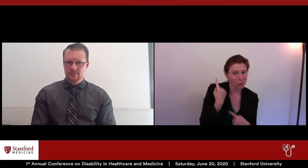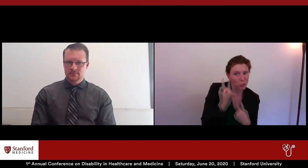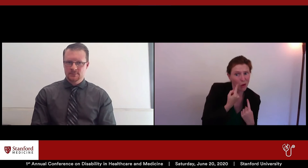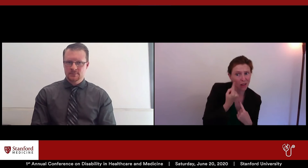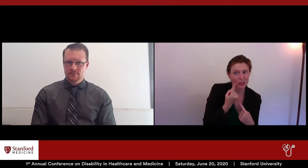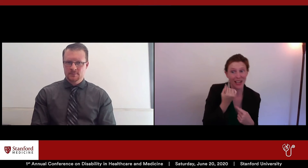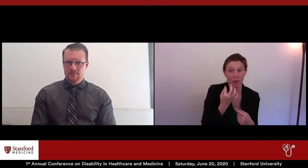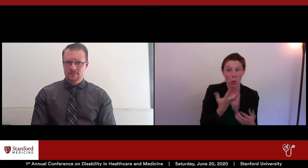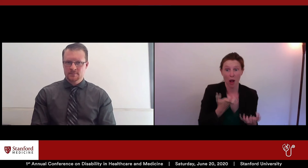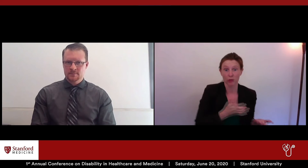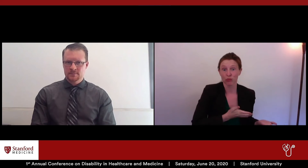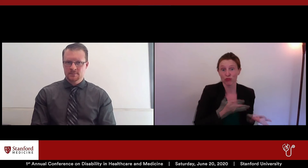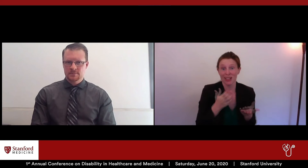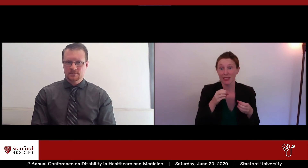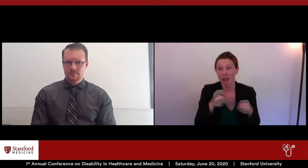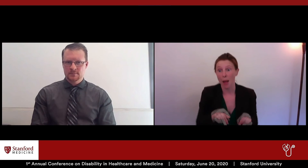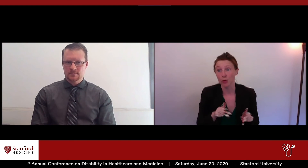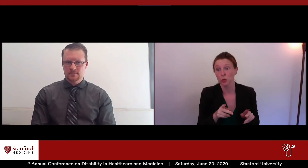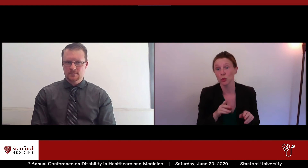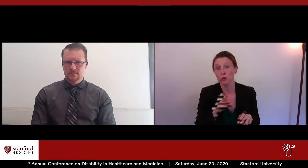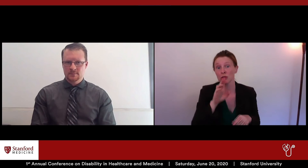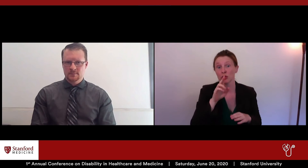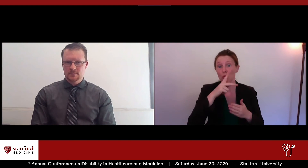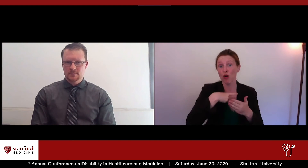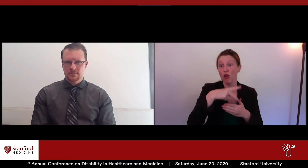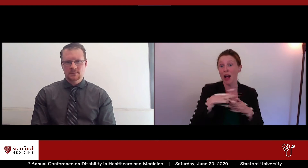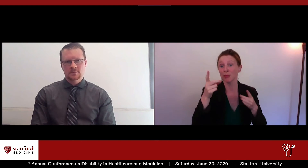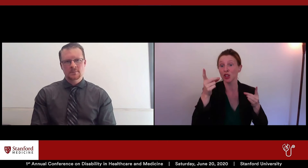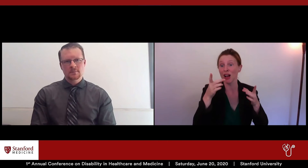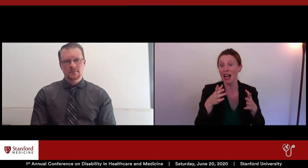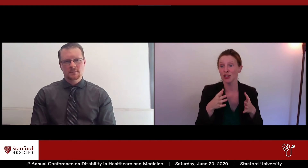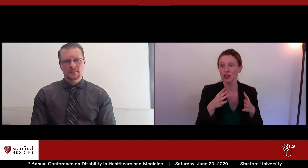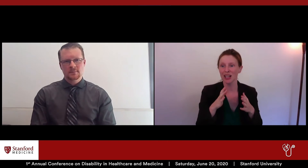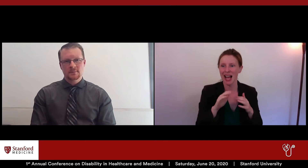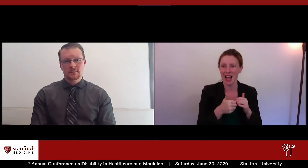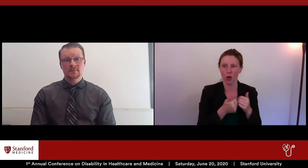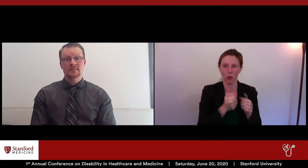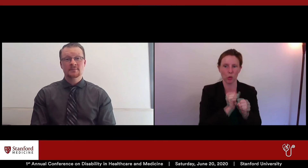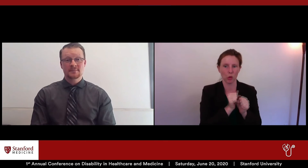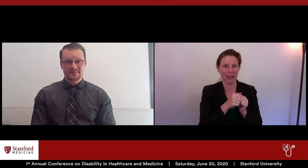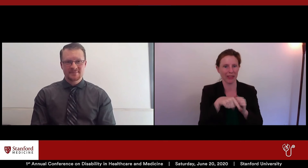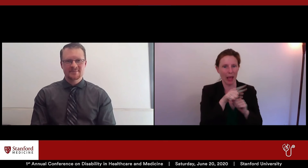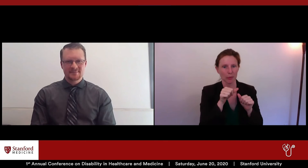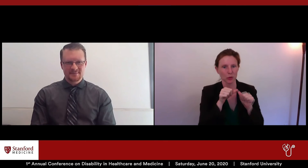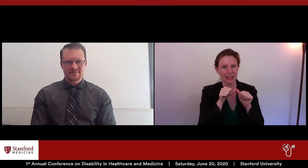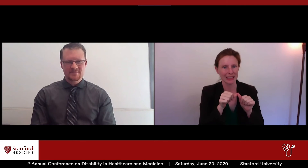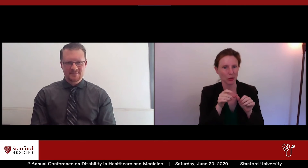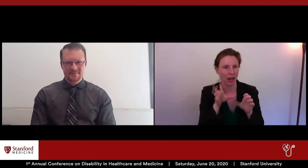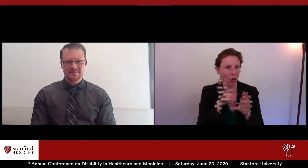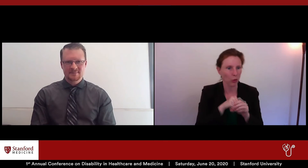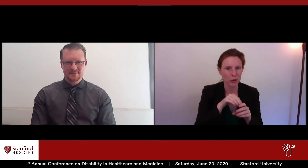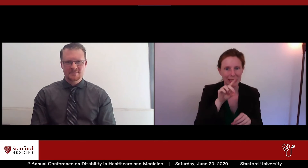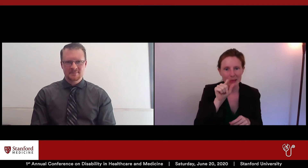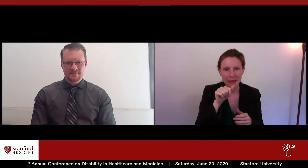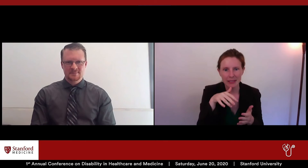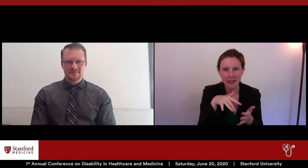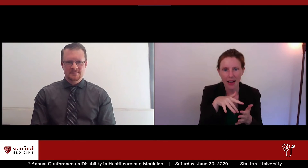But they have a lot work that we have to do on that. Yes and suppose the student wants to bring this up to their program director. How can we work with them